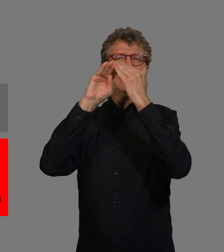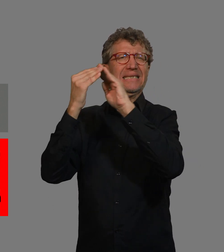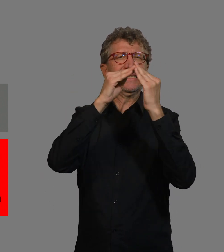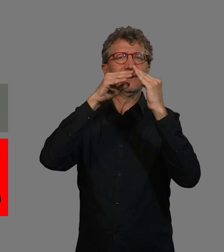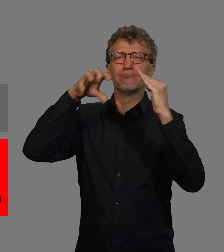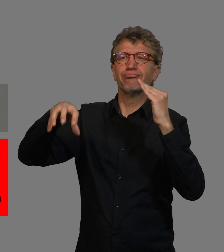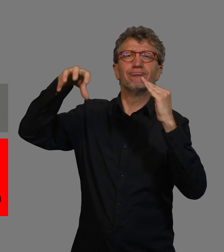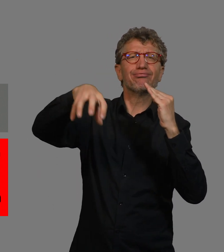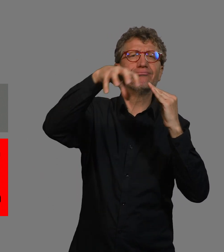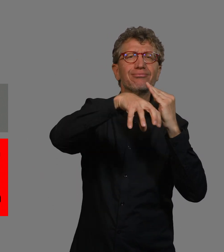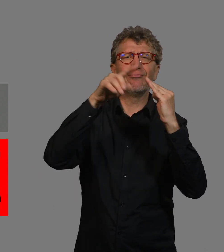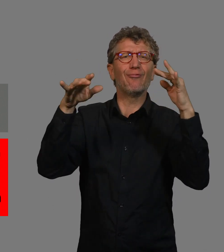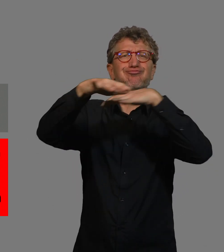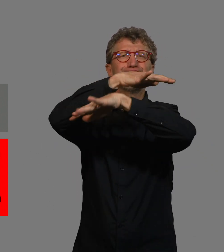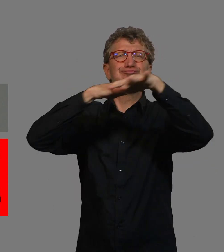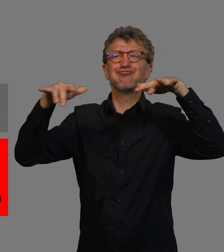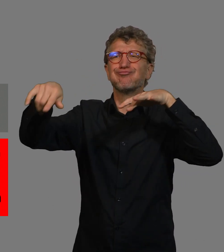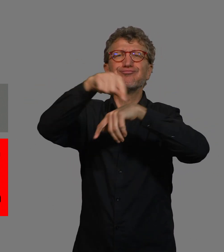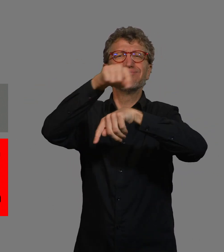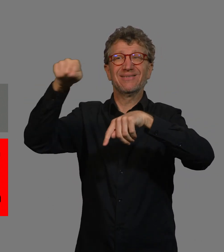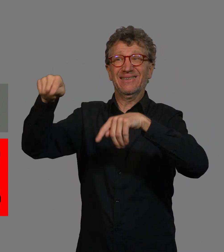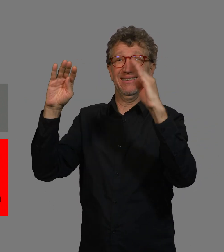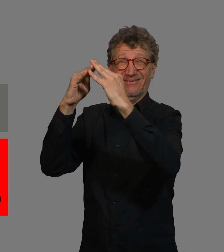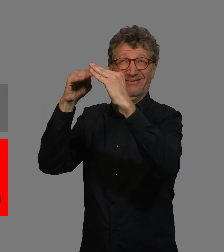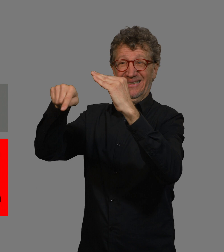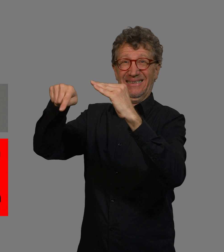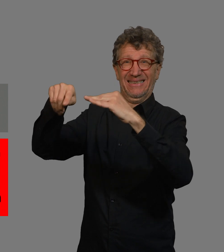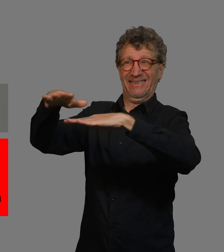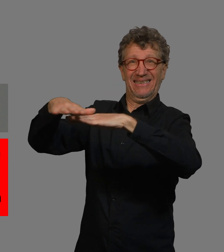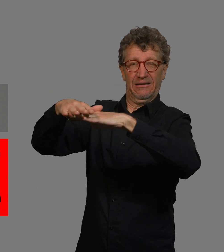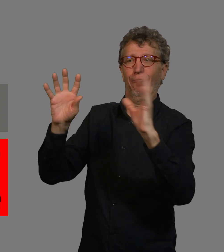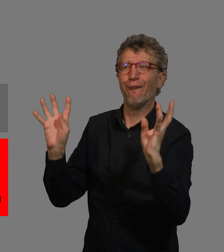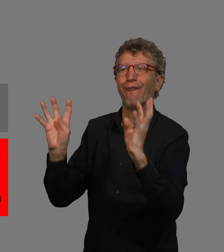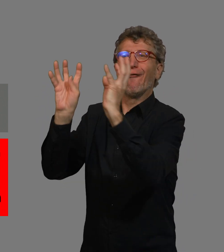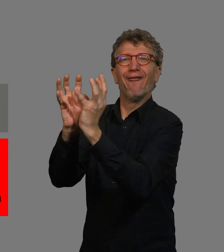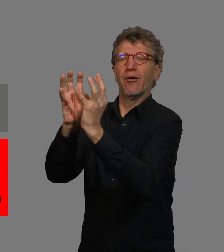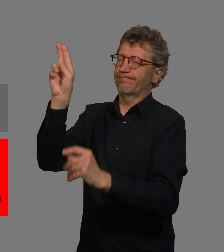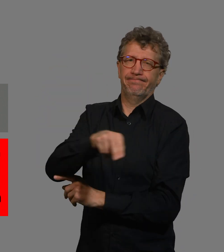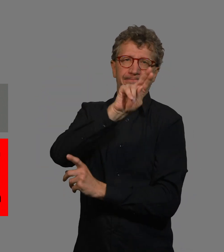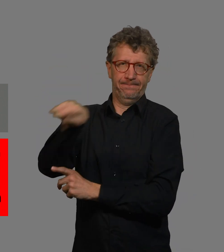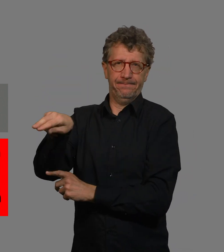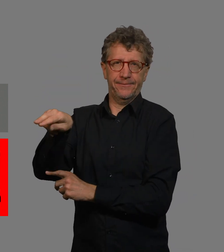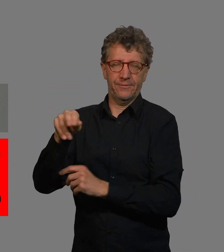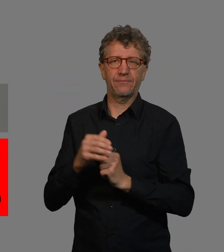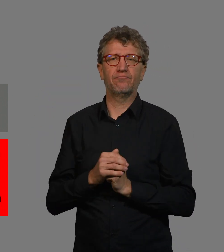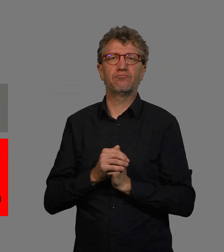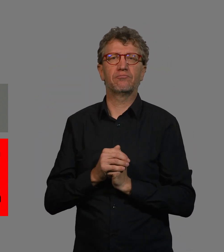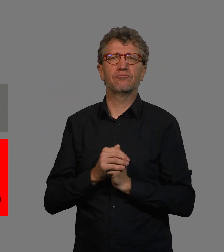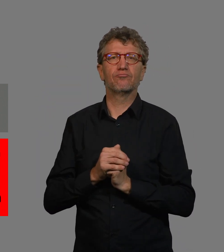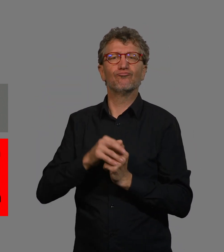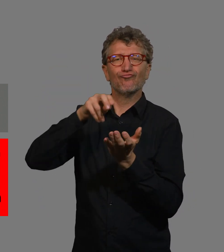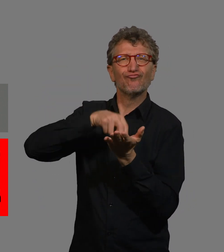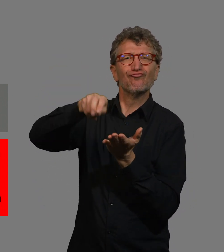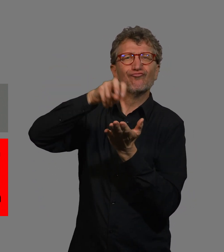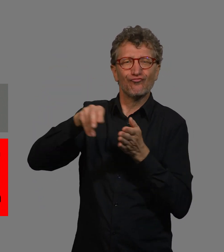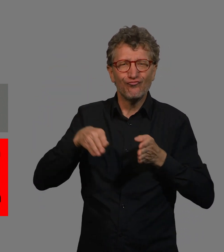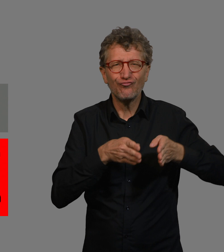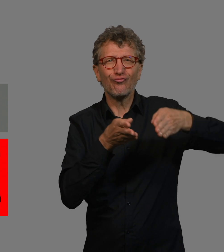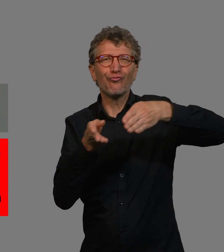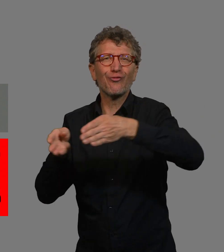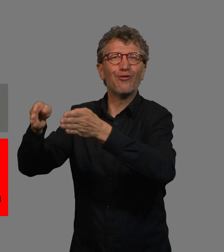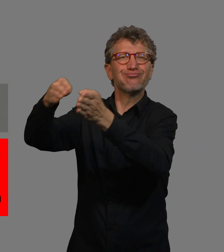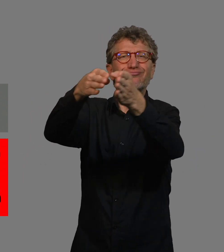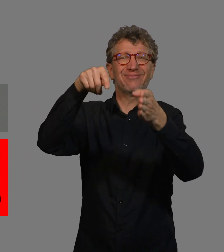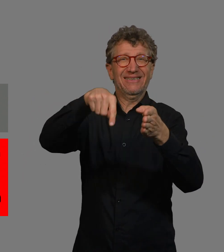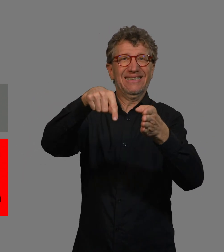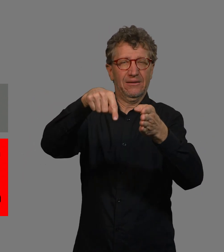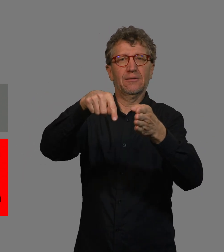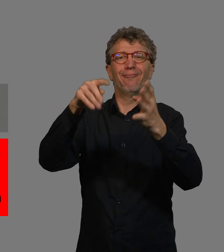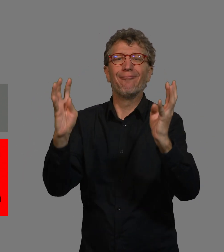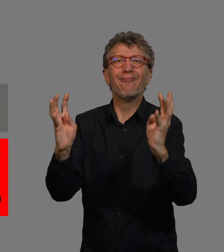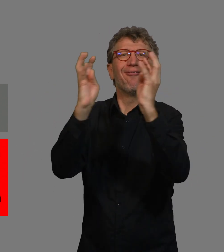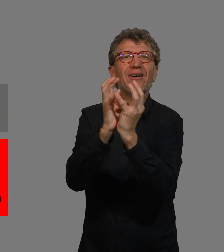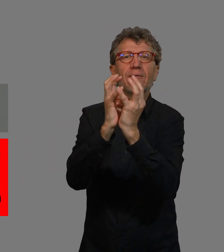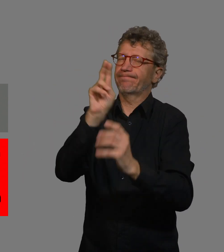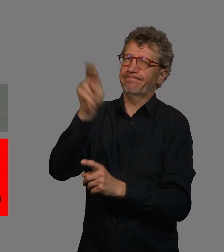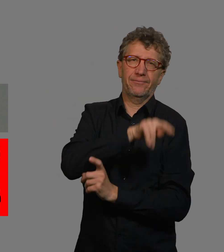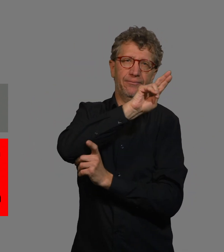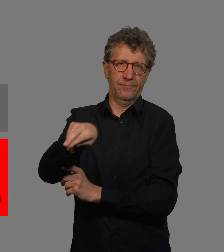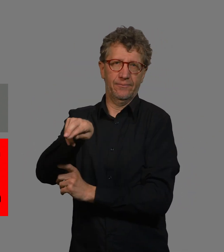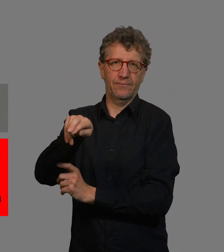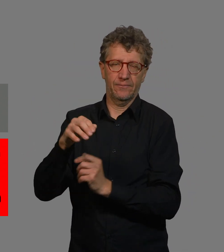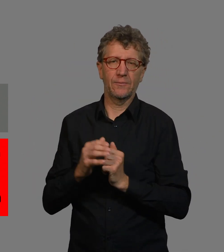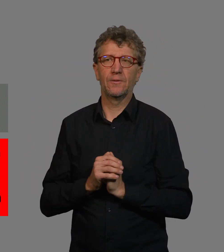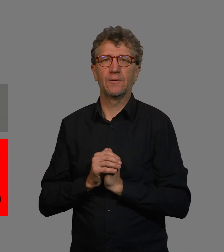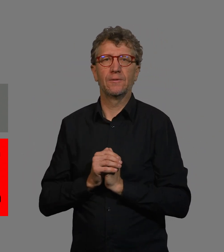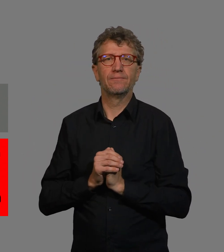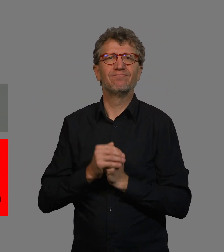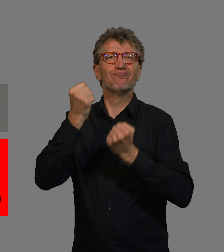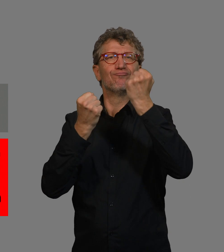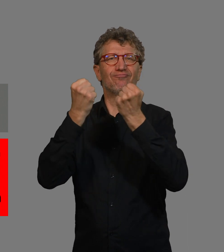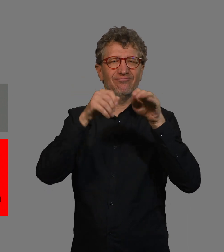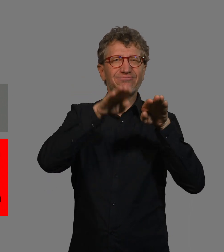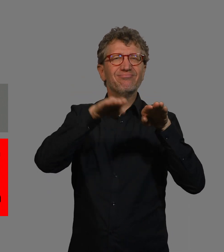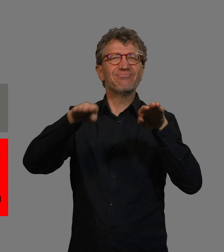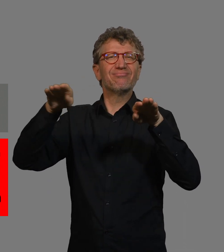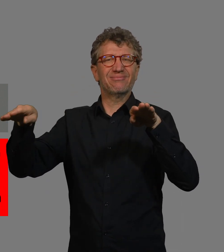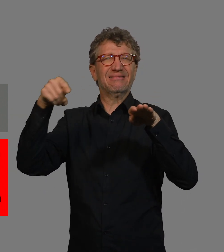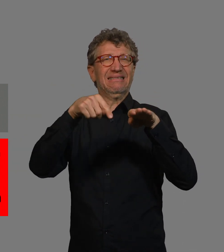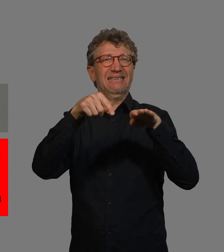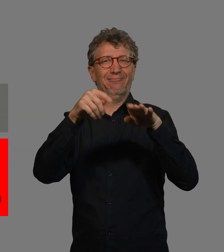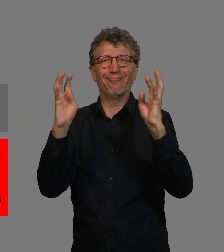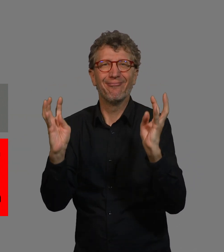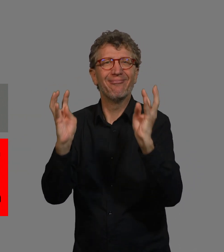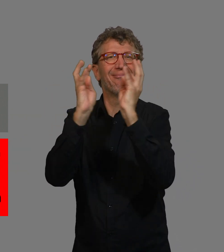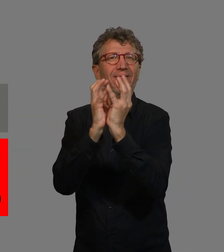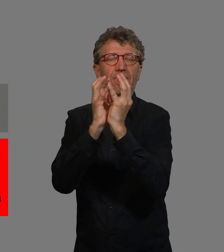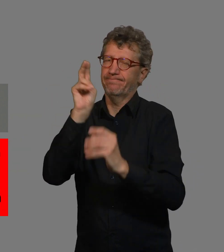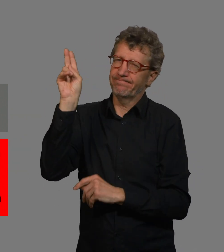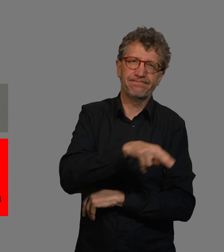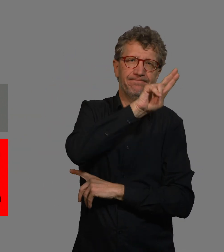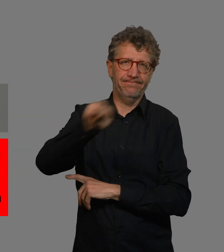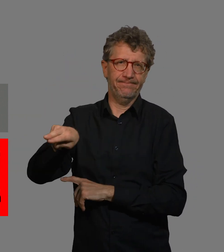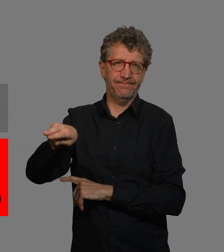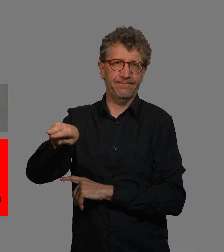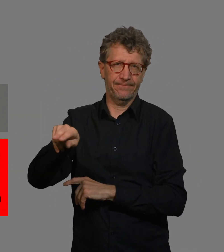Public spaces include squares, promenades and parks.